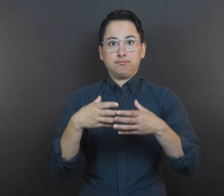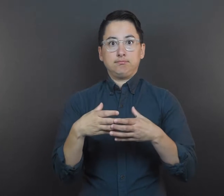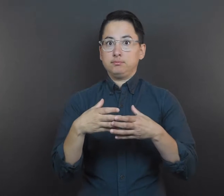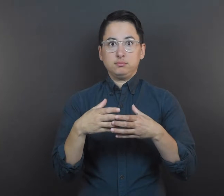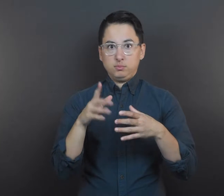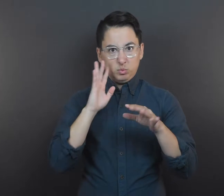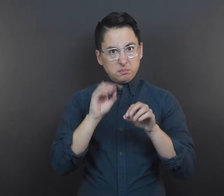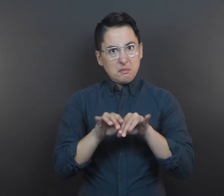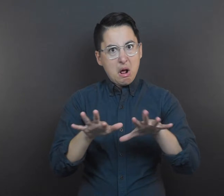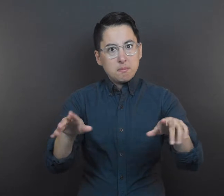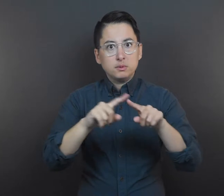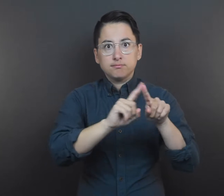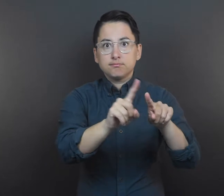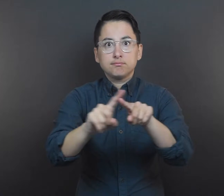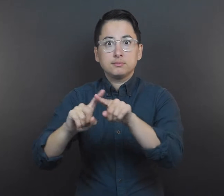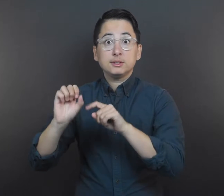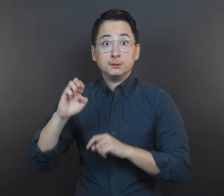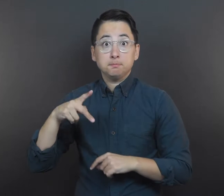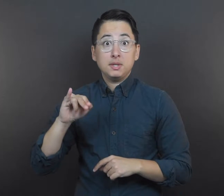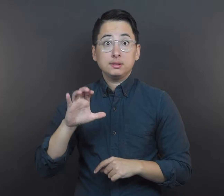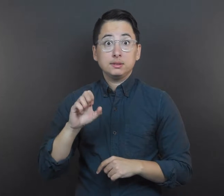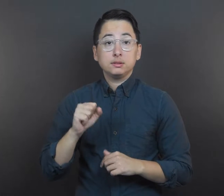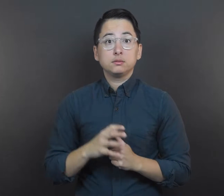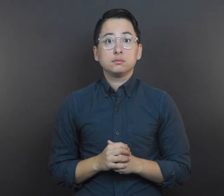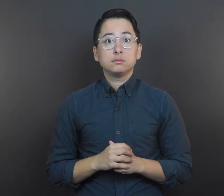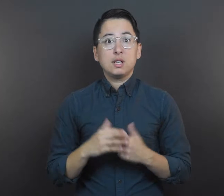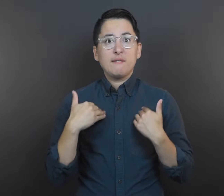does not respect species boundaries.